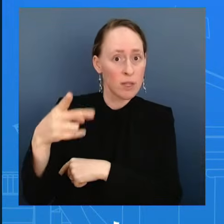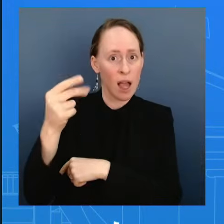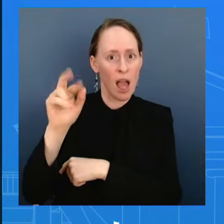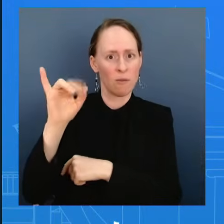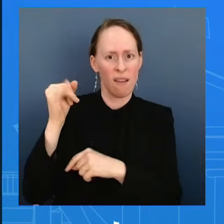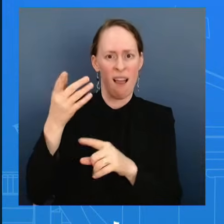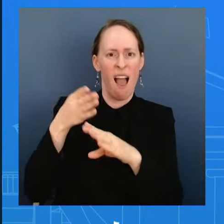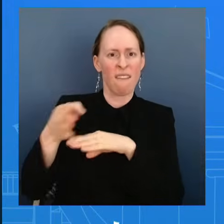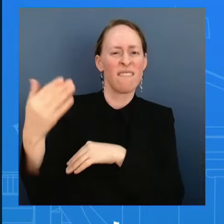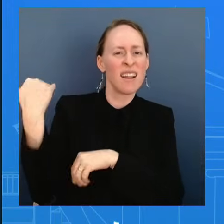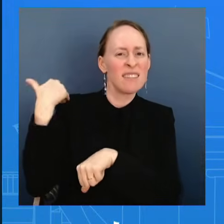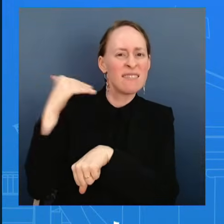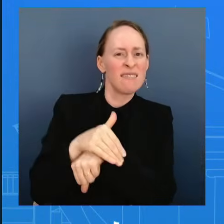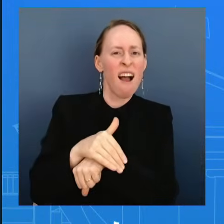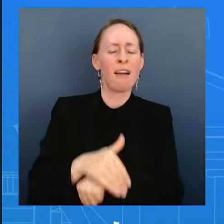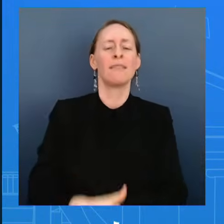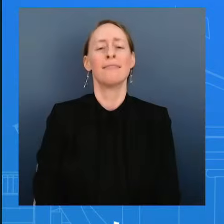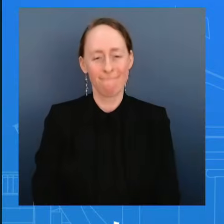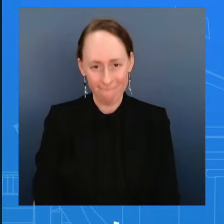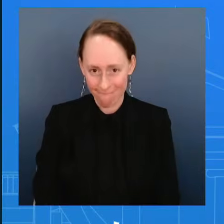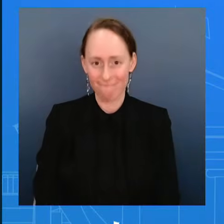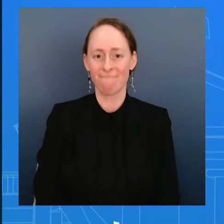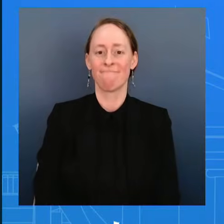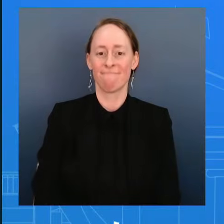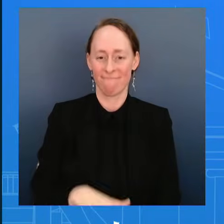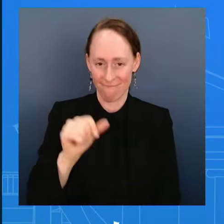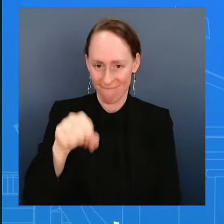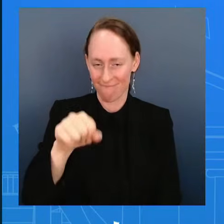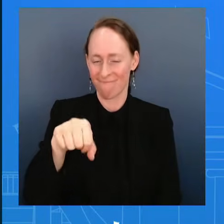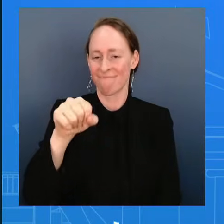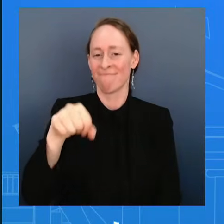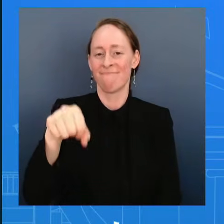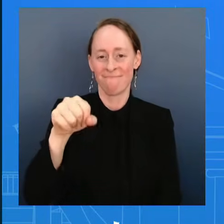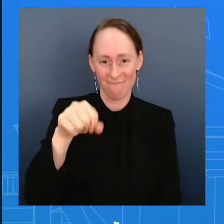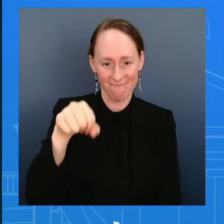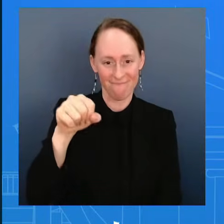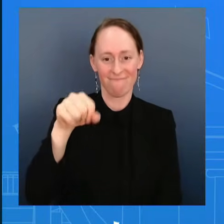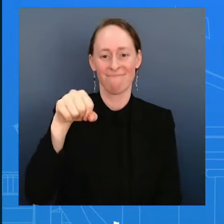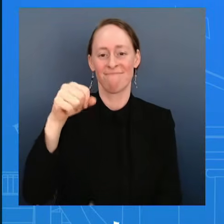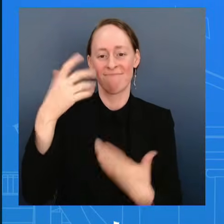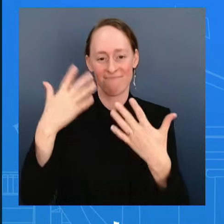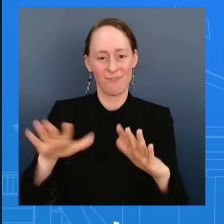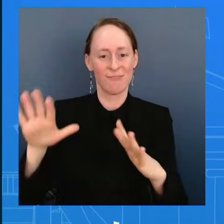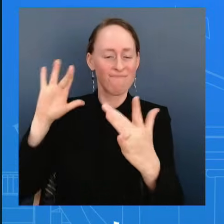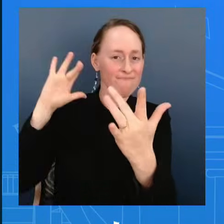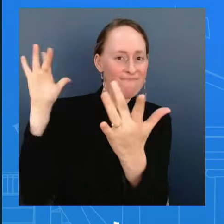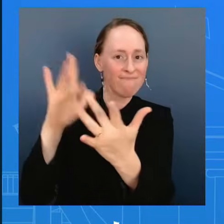"don't" or, you know, to tell them to ? Ms. Jean-Pierre: So, we send messages to Iran when it's in our interest.